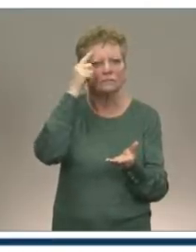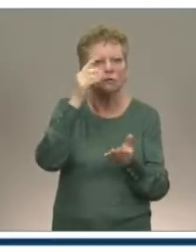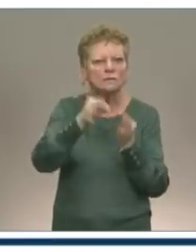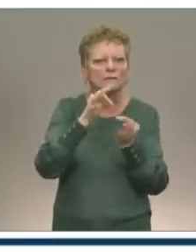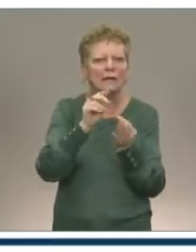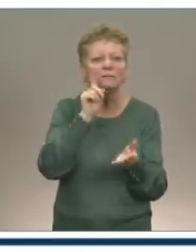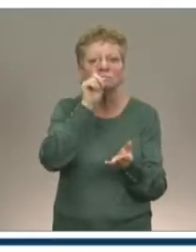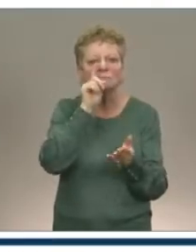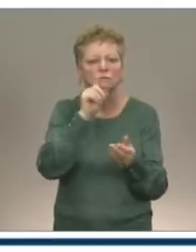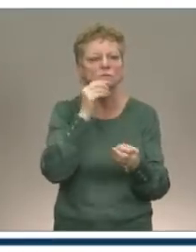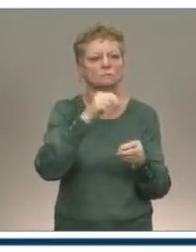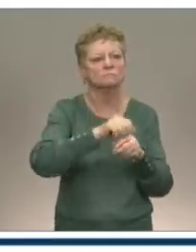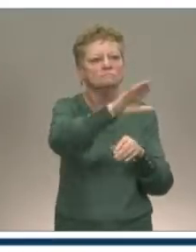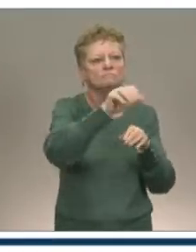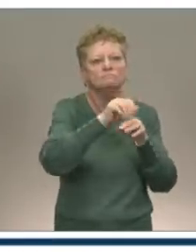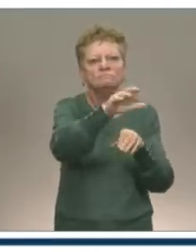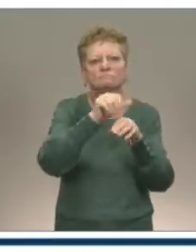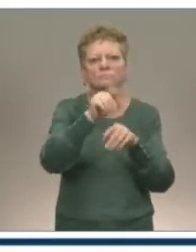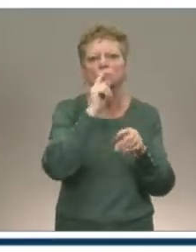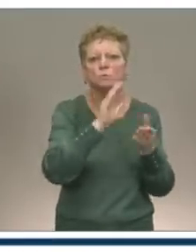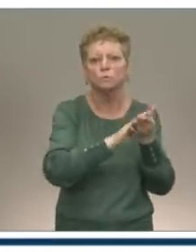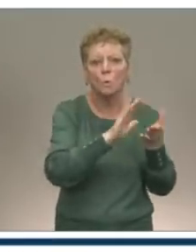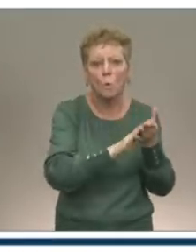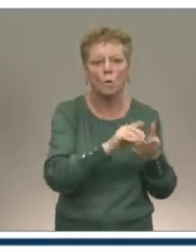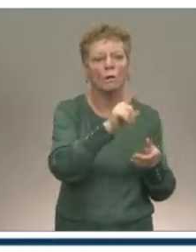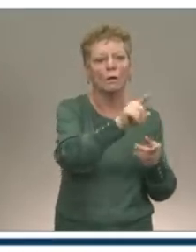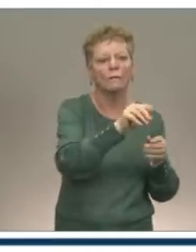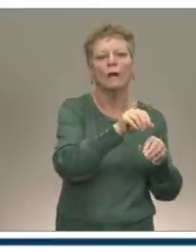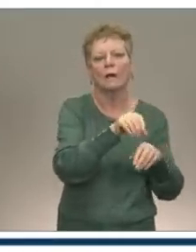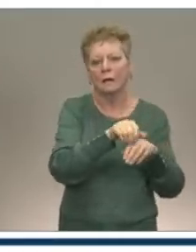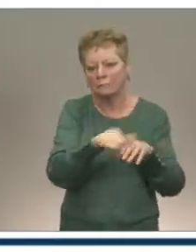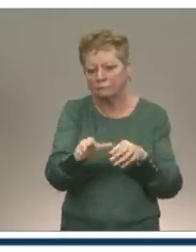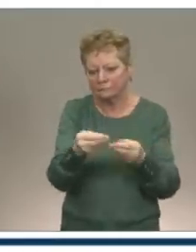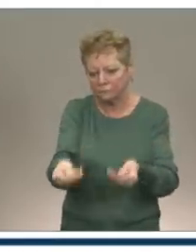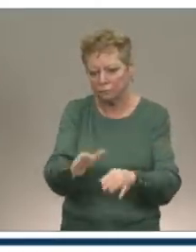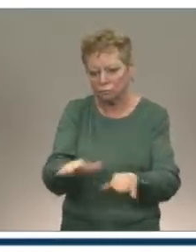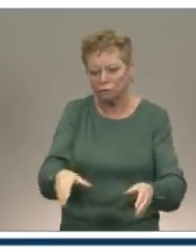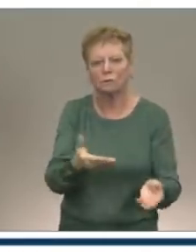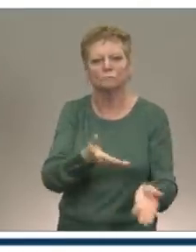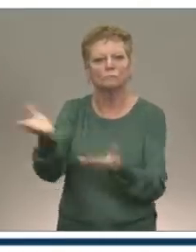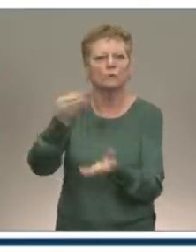round of sending test kits home for elementary aids kids and we're doing a second distribution